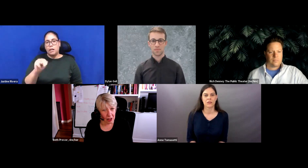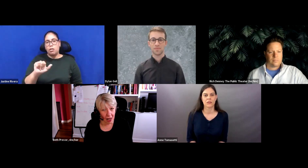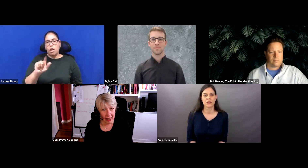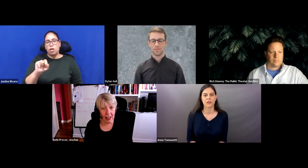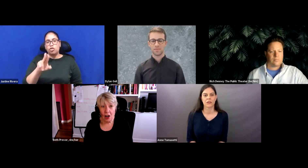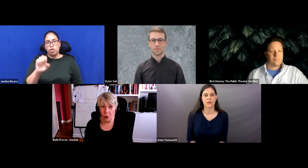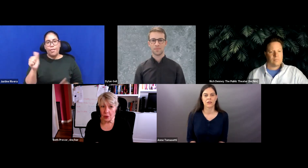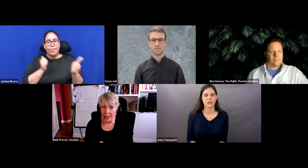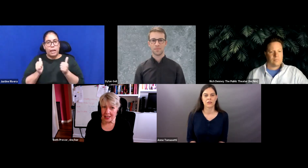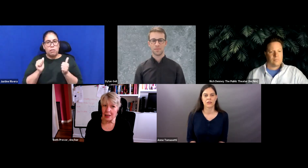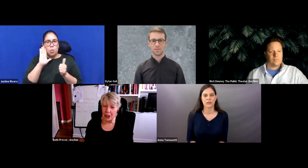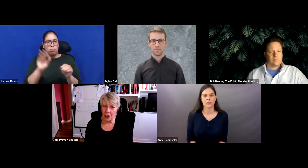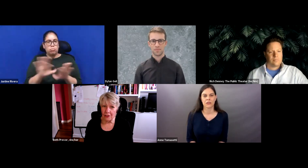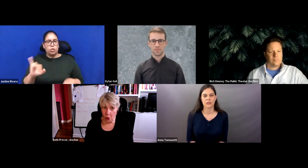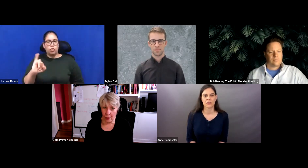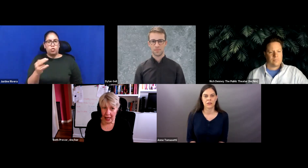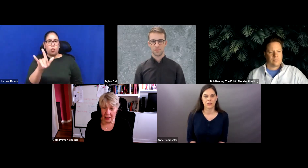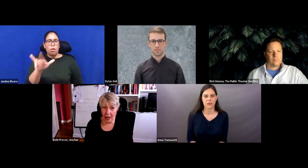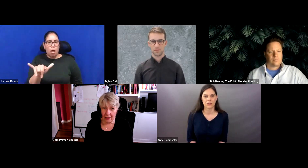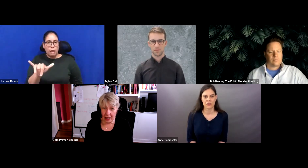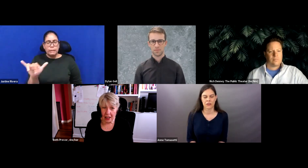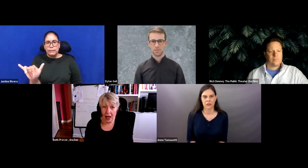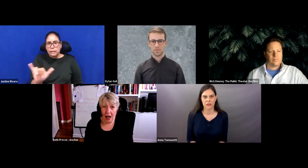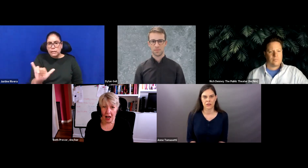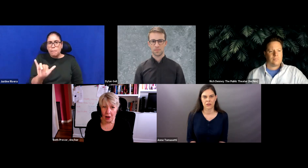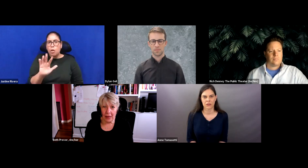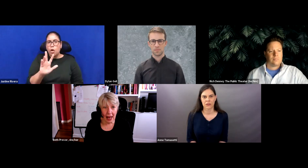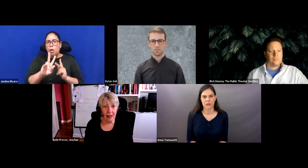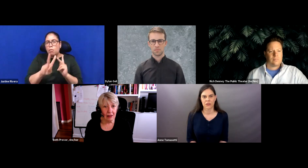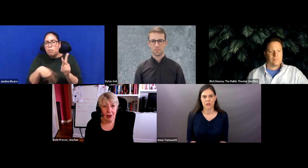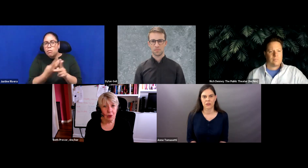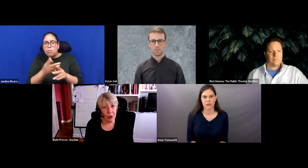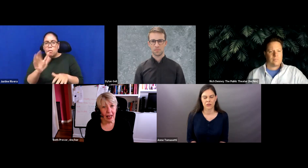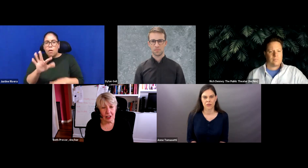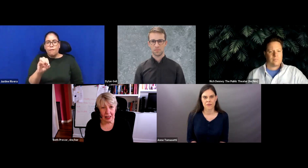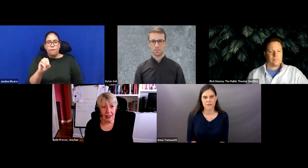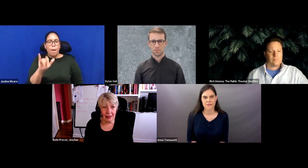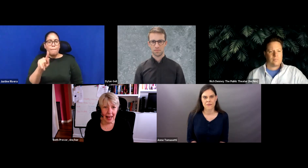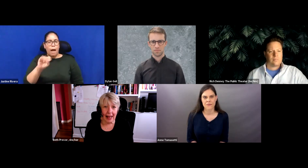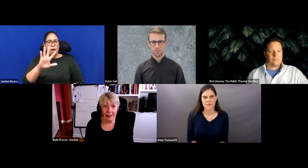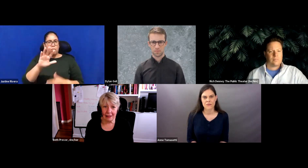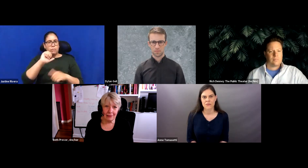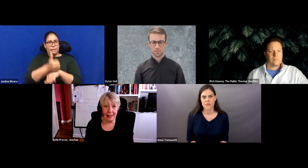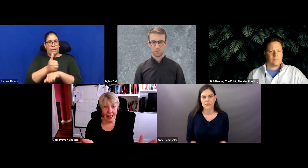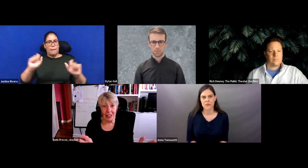July, which was a similar format of it. And we actually added a